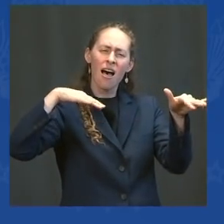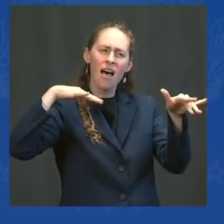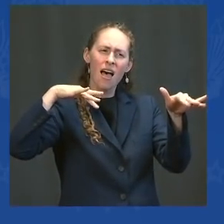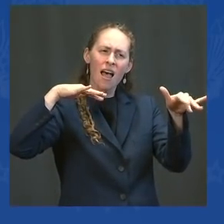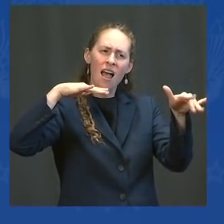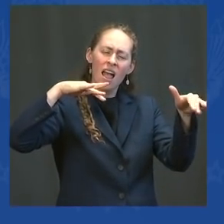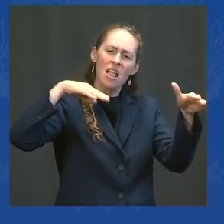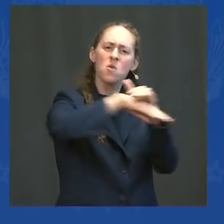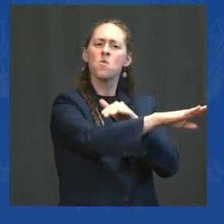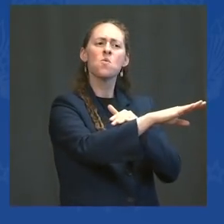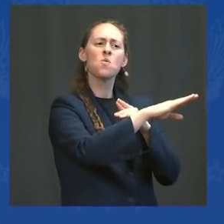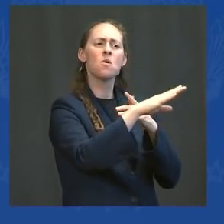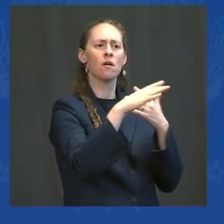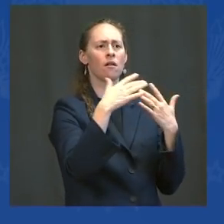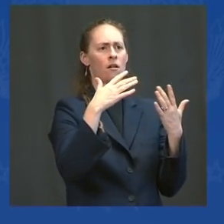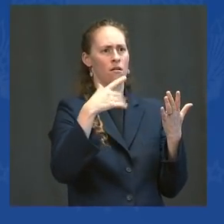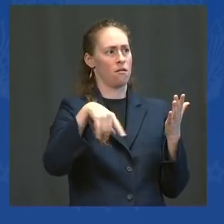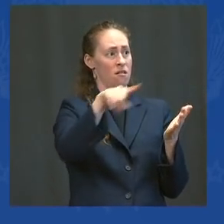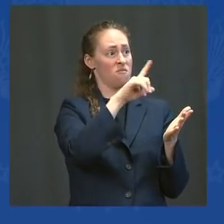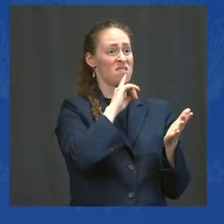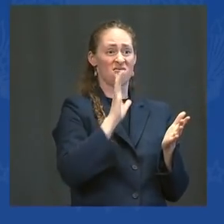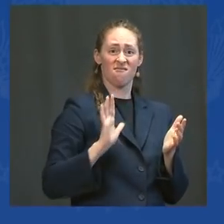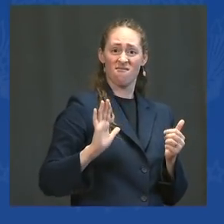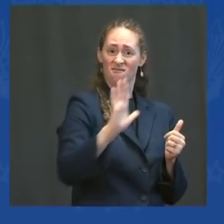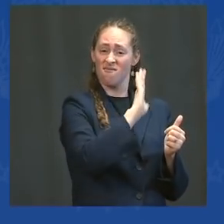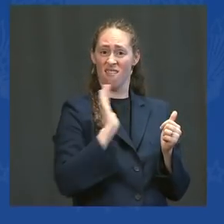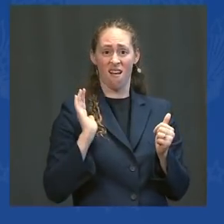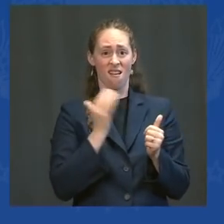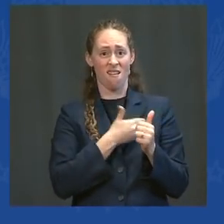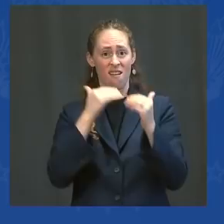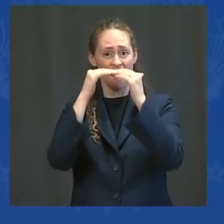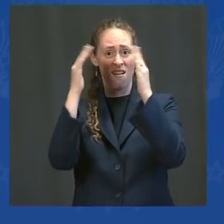and the sacred ritual to certify a free and fair election.